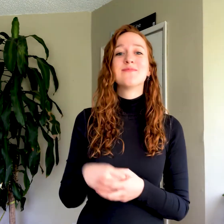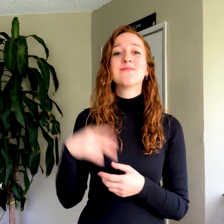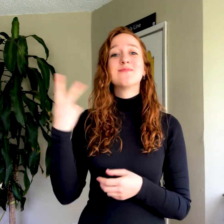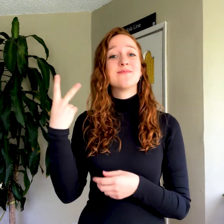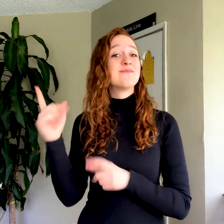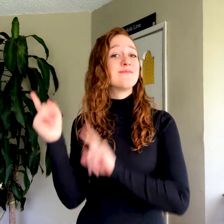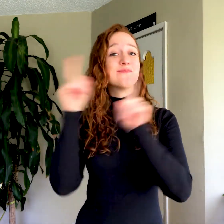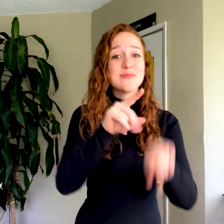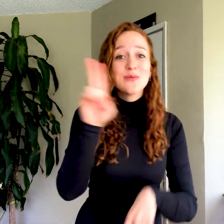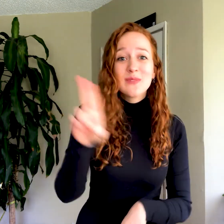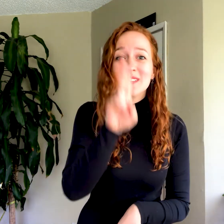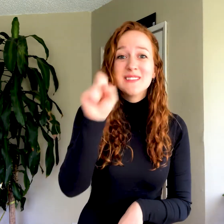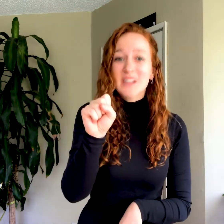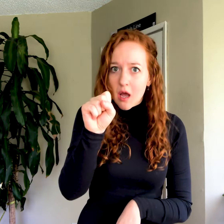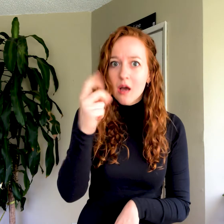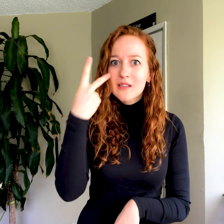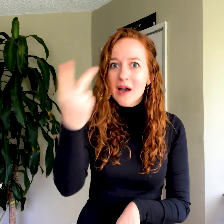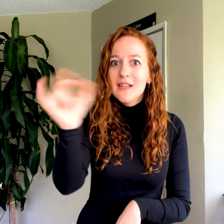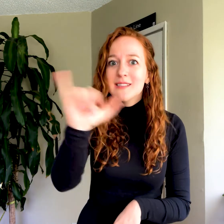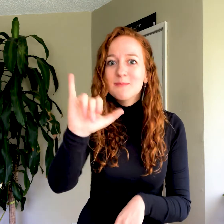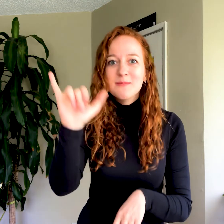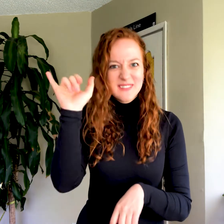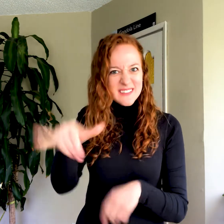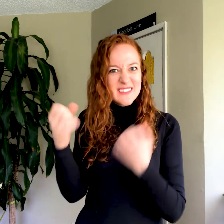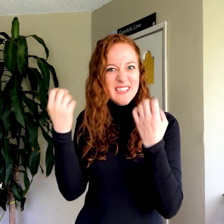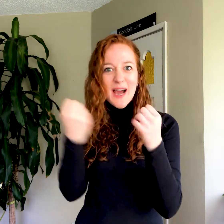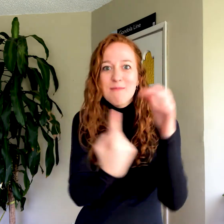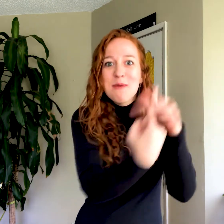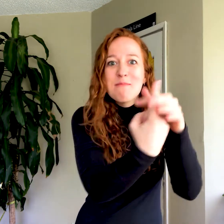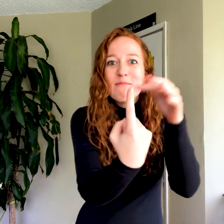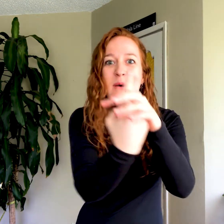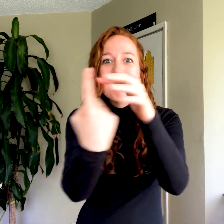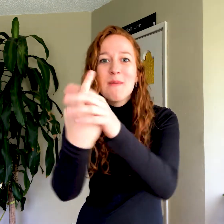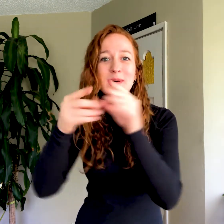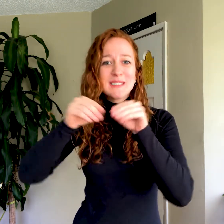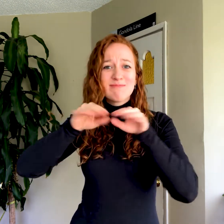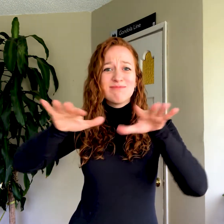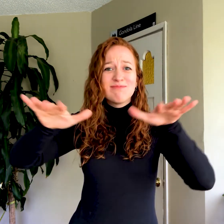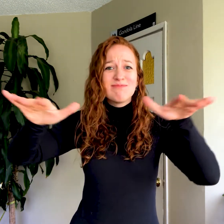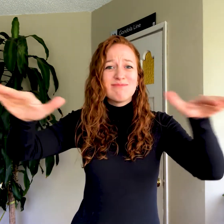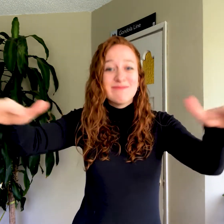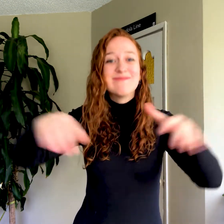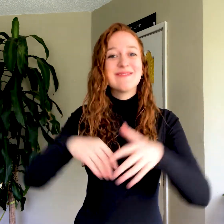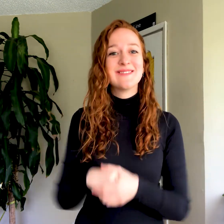We also saw the sign popping up all over the US!